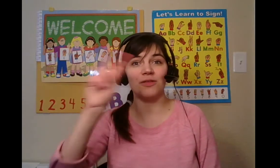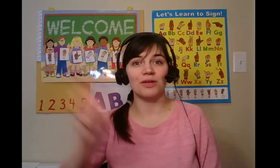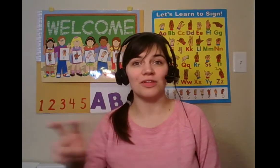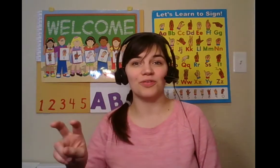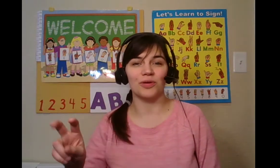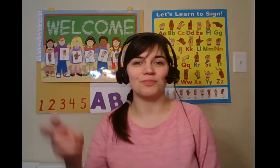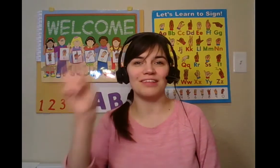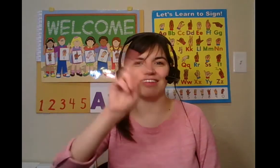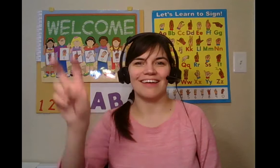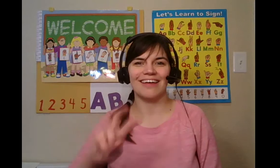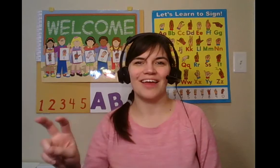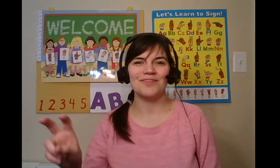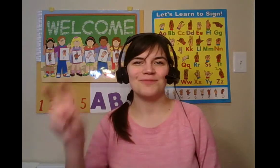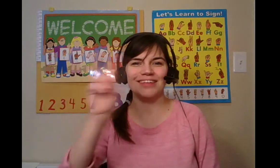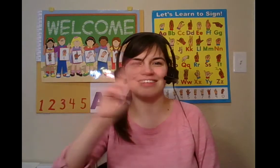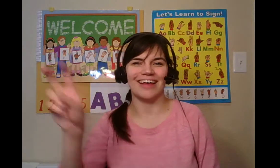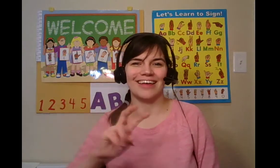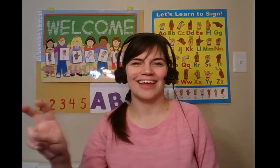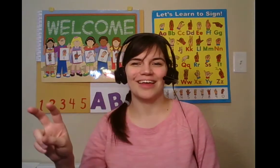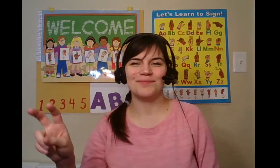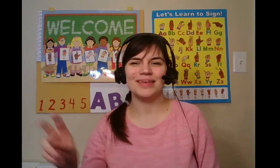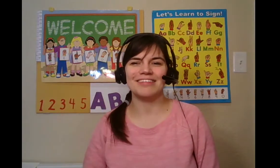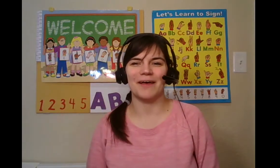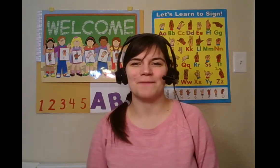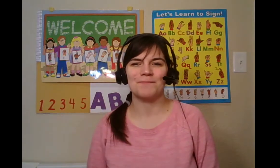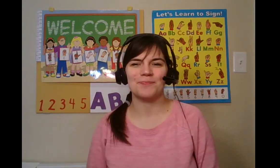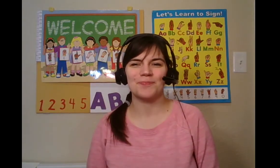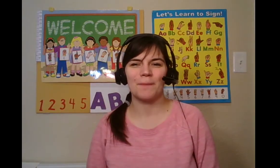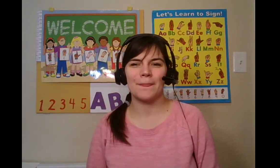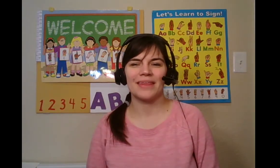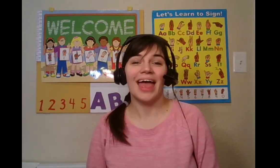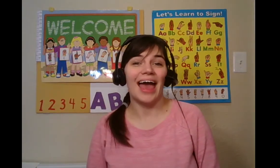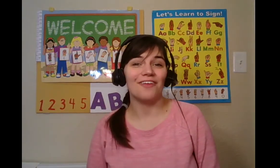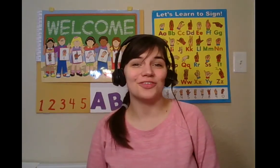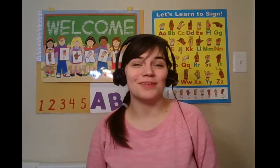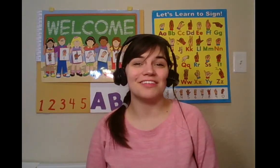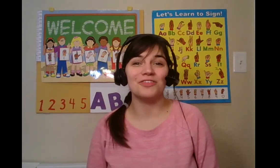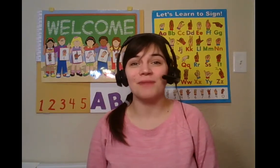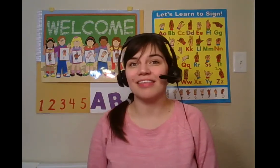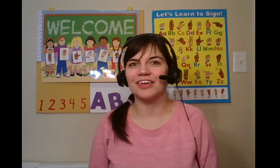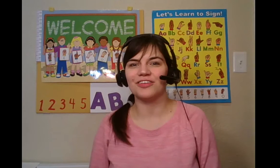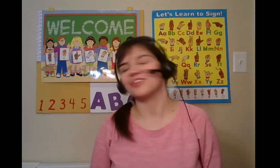middle of the word Pizza. Pizza. Pizza. After pizza you might like a dessert of